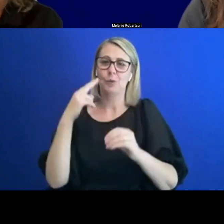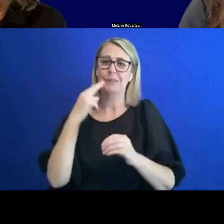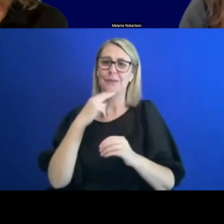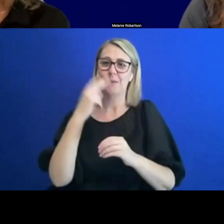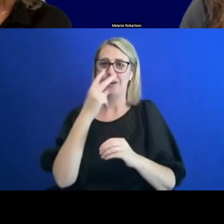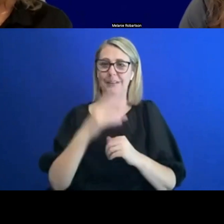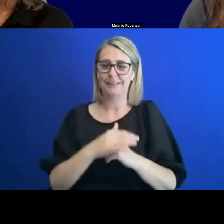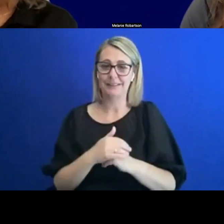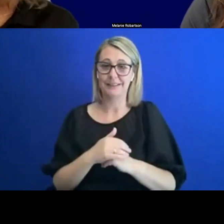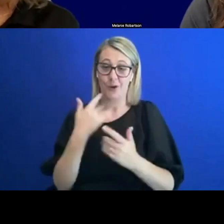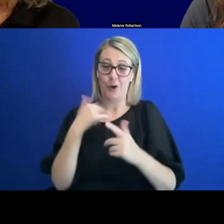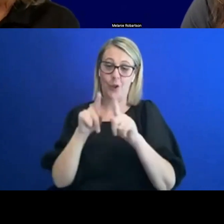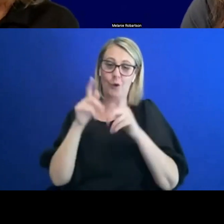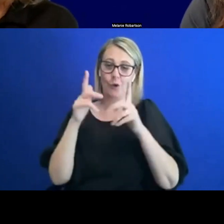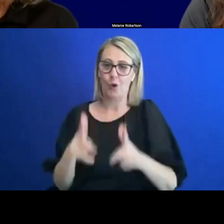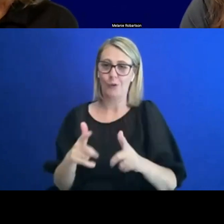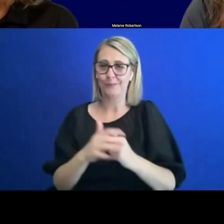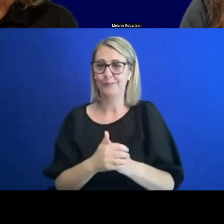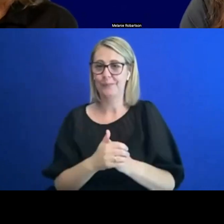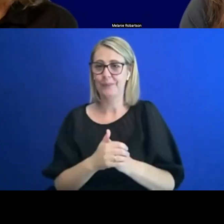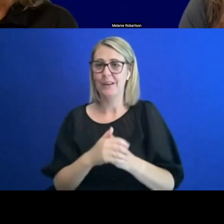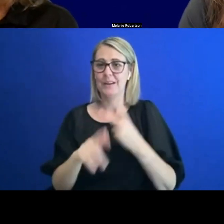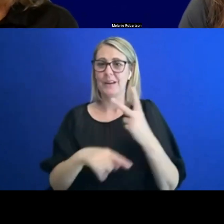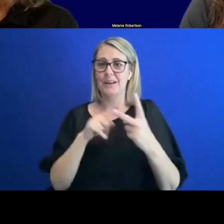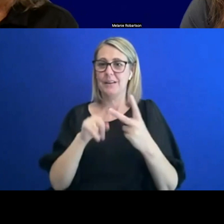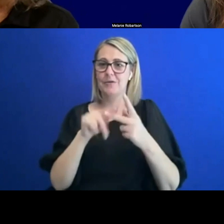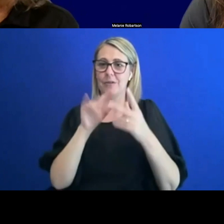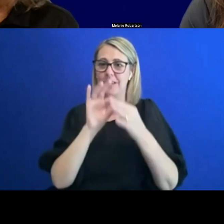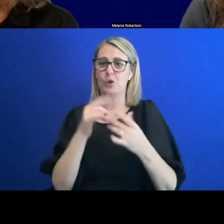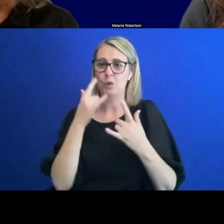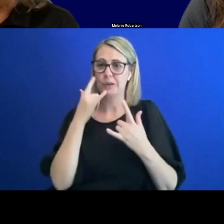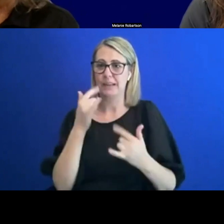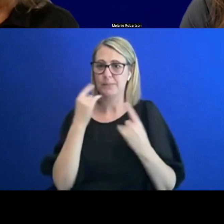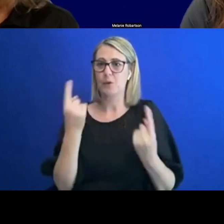And then another question back to assessment. So… Who can do assessments